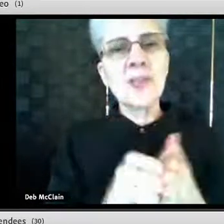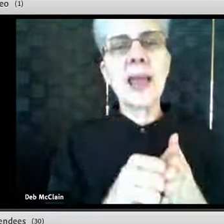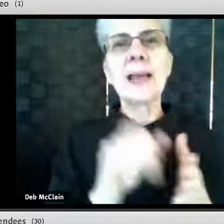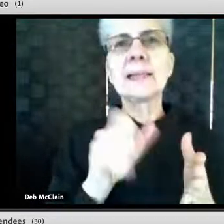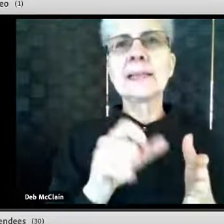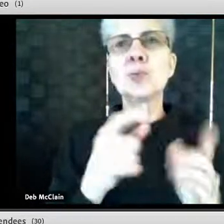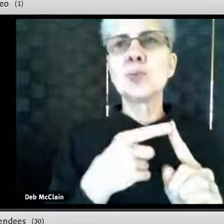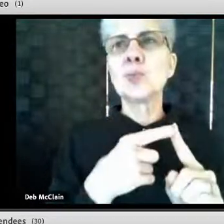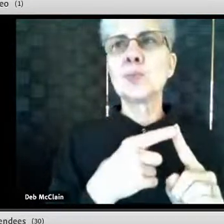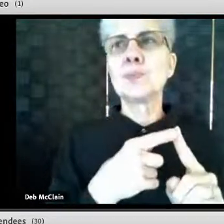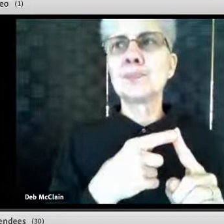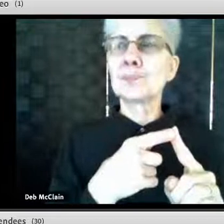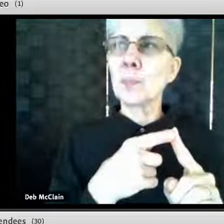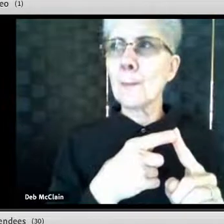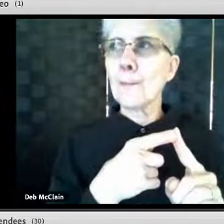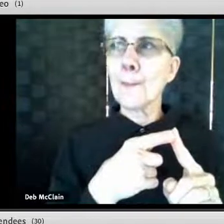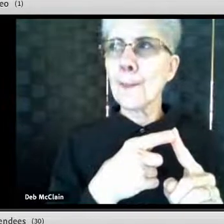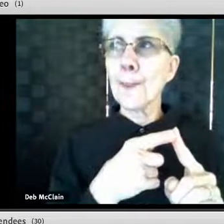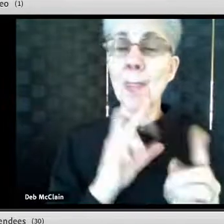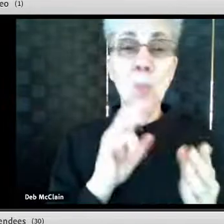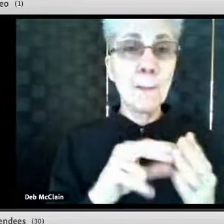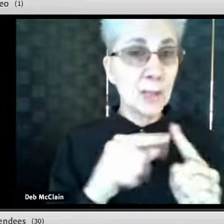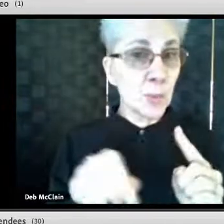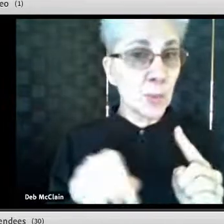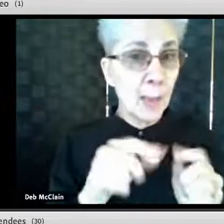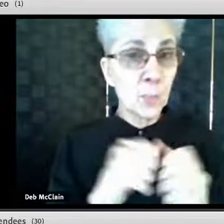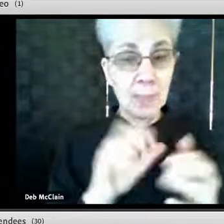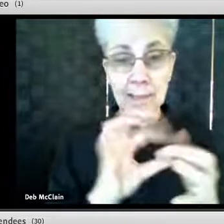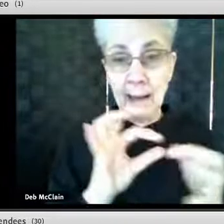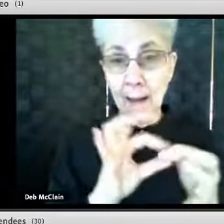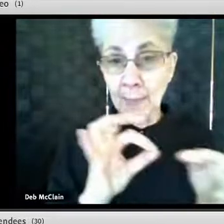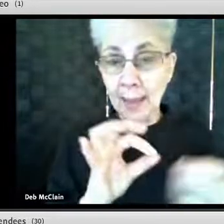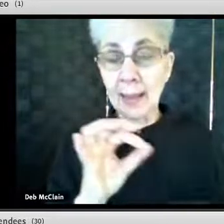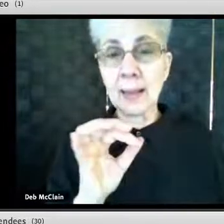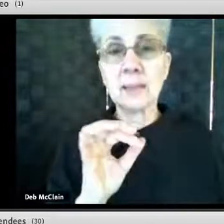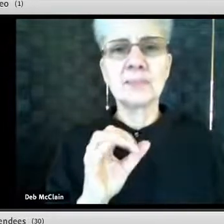You need to reply to them with a comment.